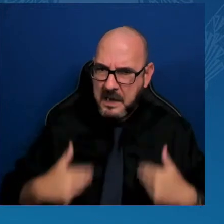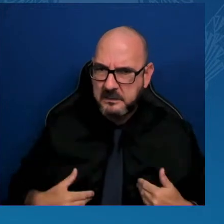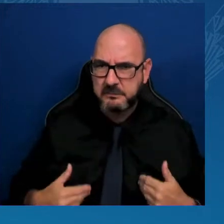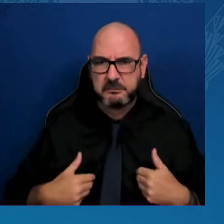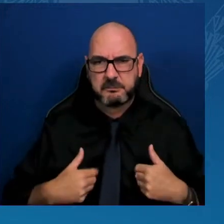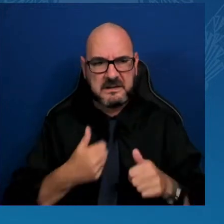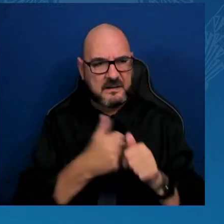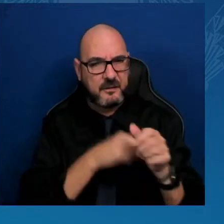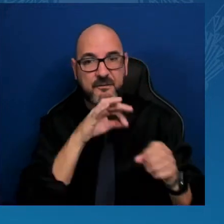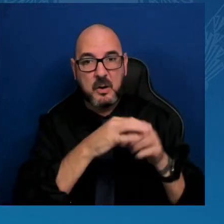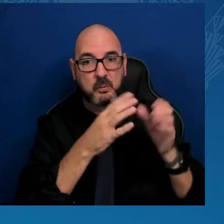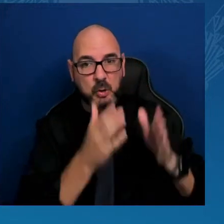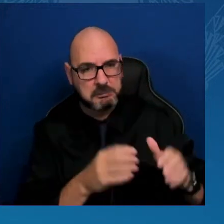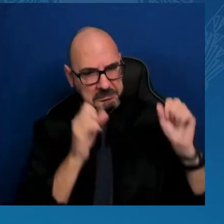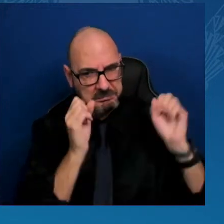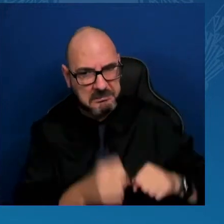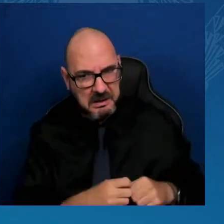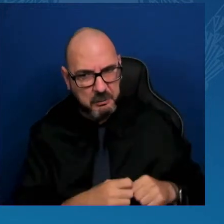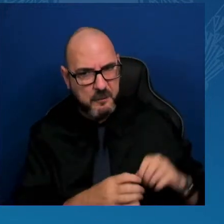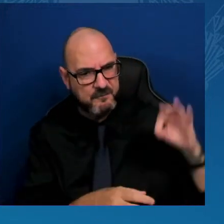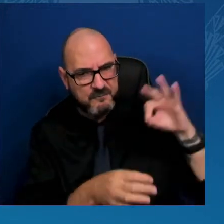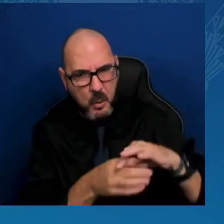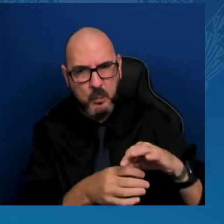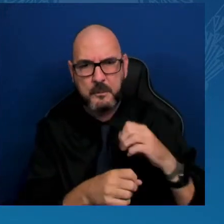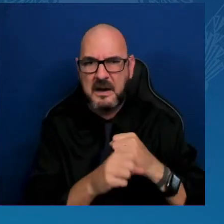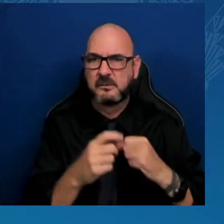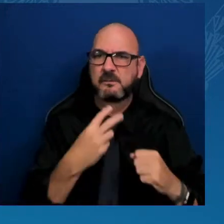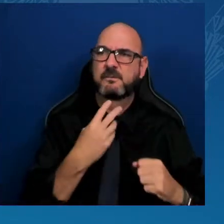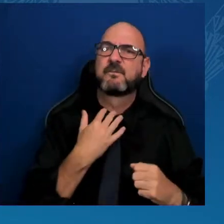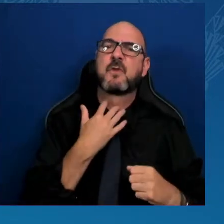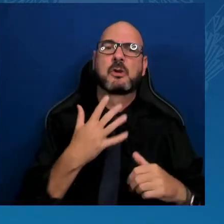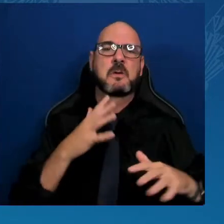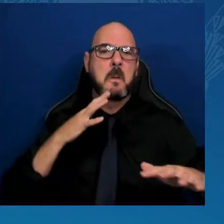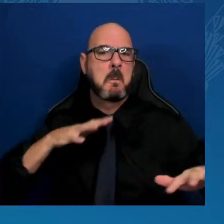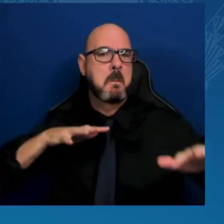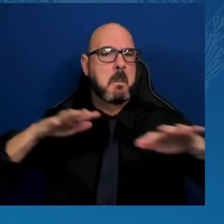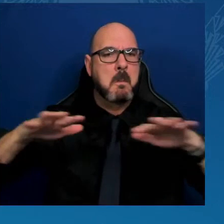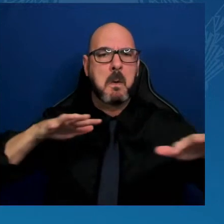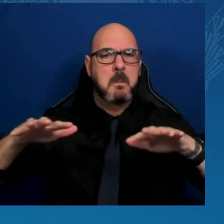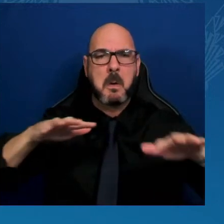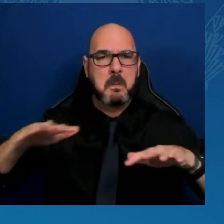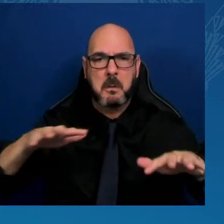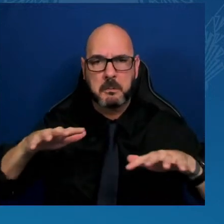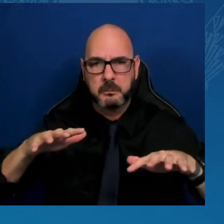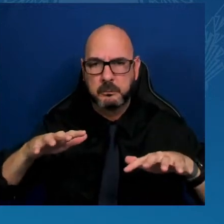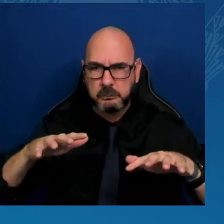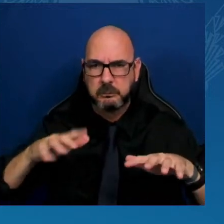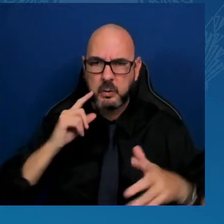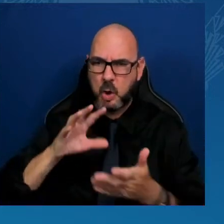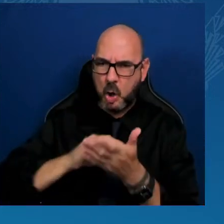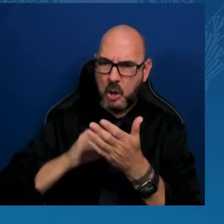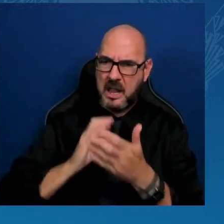where every child can learn our true and full history, and where every family can live free from violence